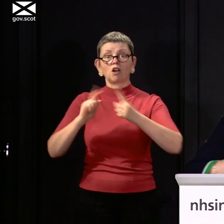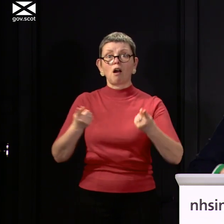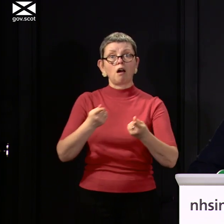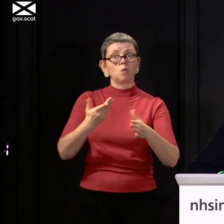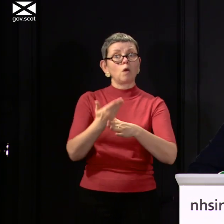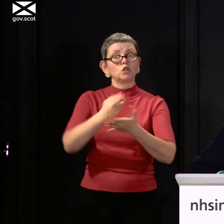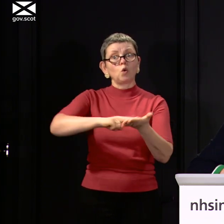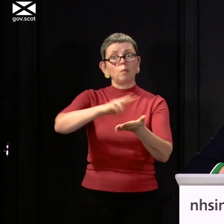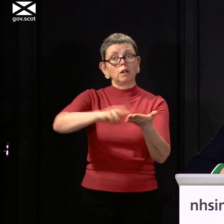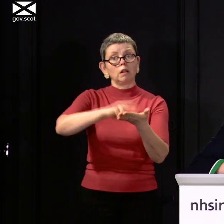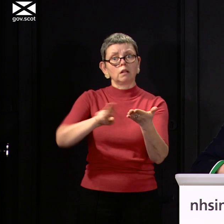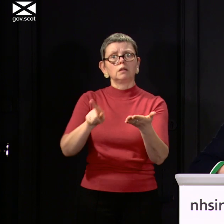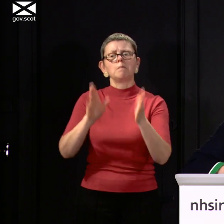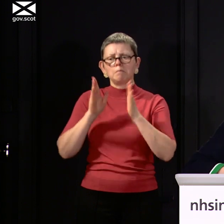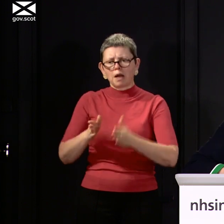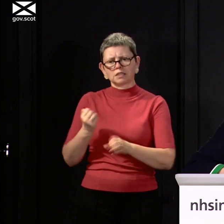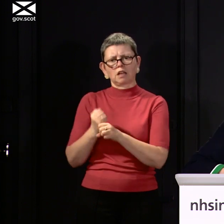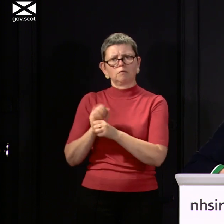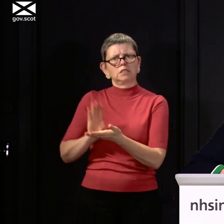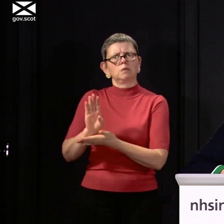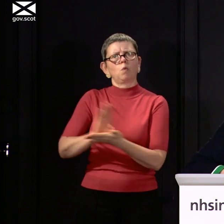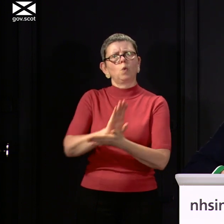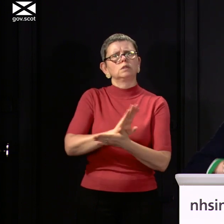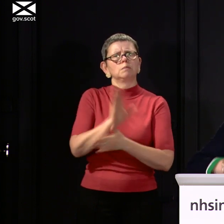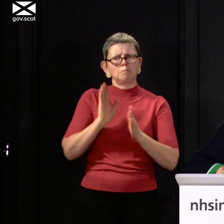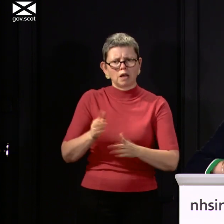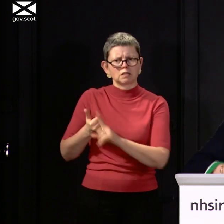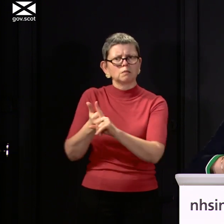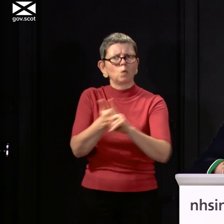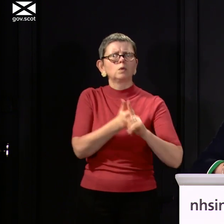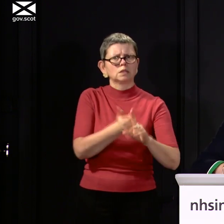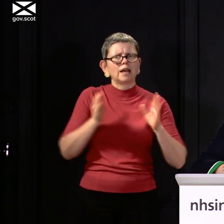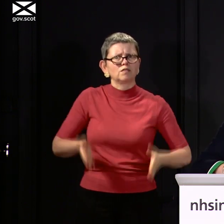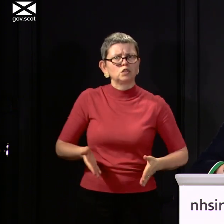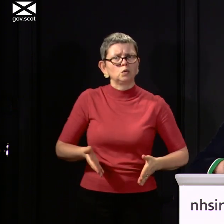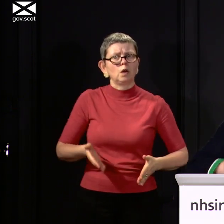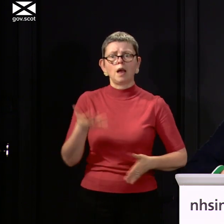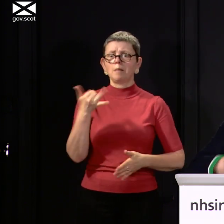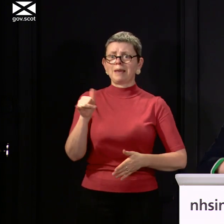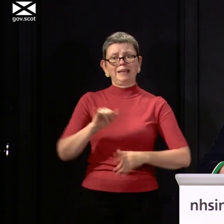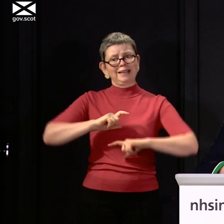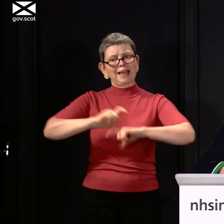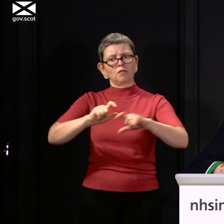them for that. That support may not look exactly the same as it looks now in the future. We